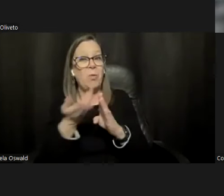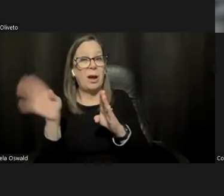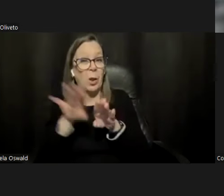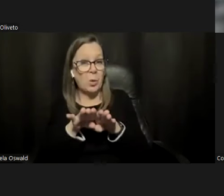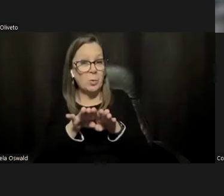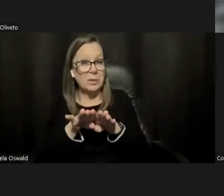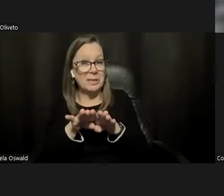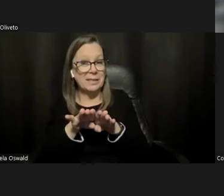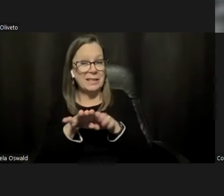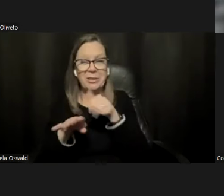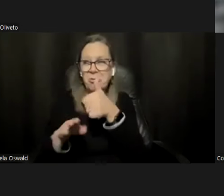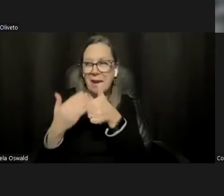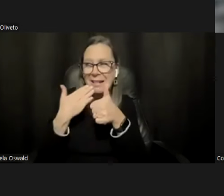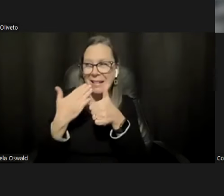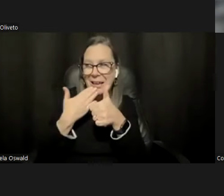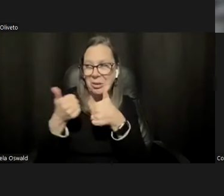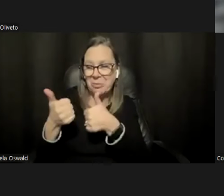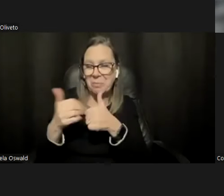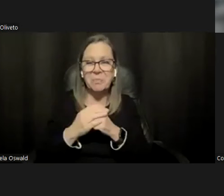That would be great, thank you.